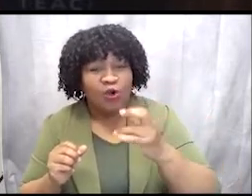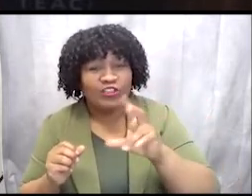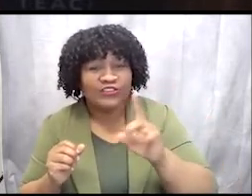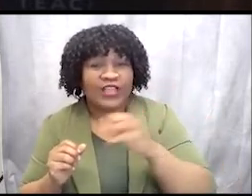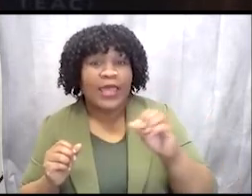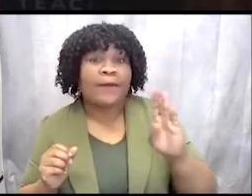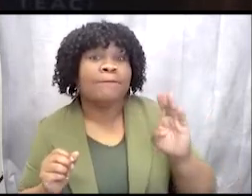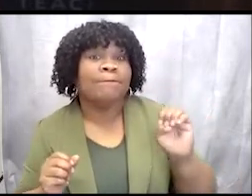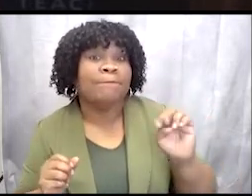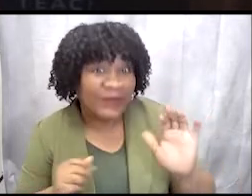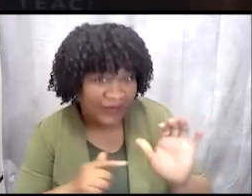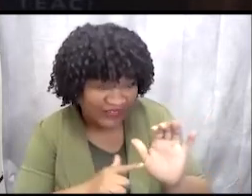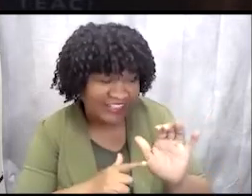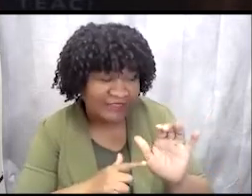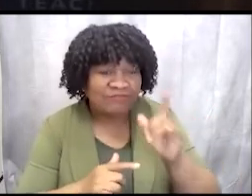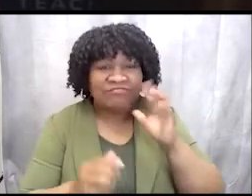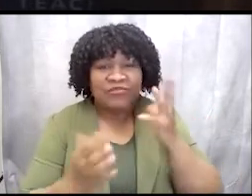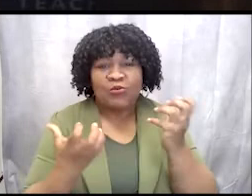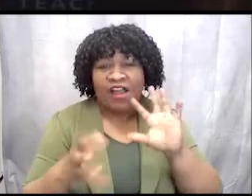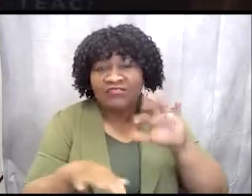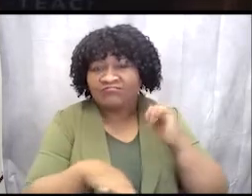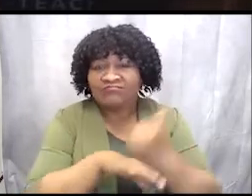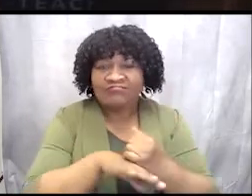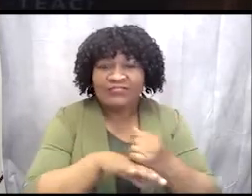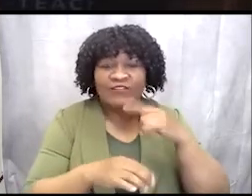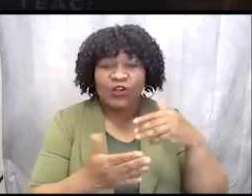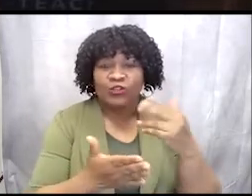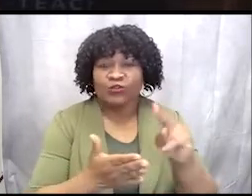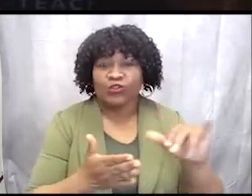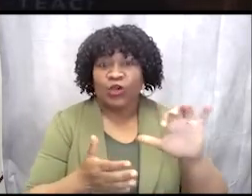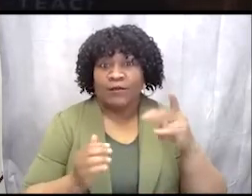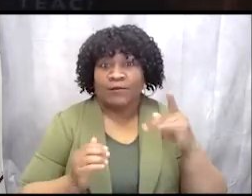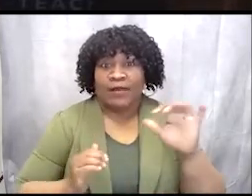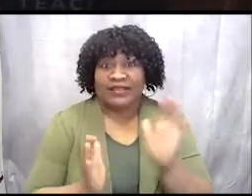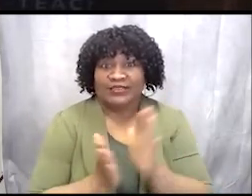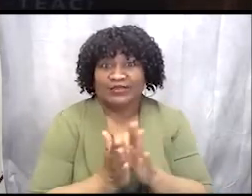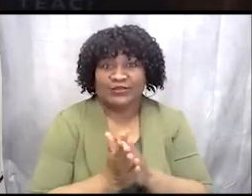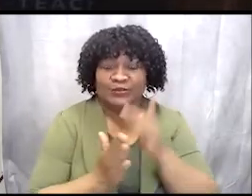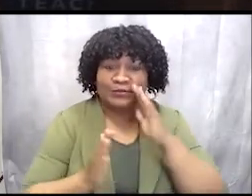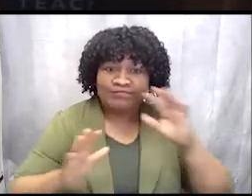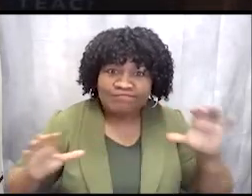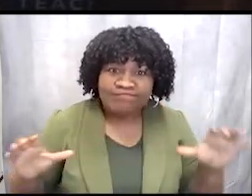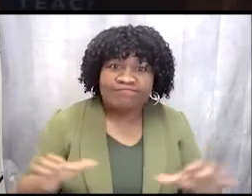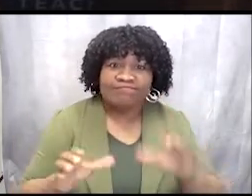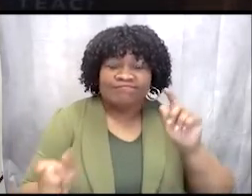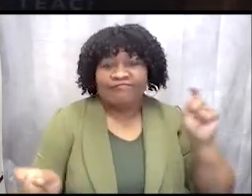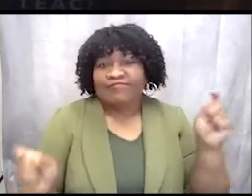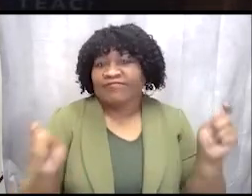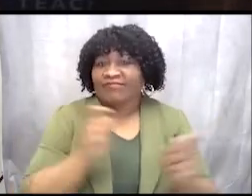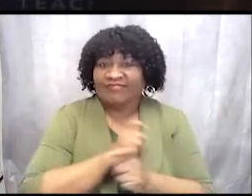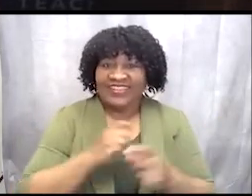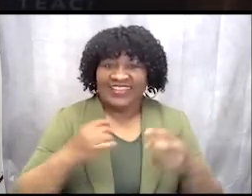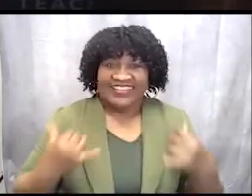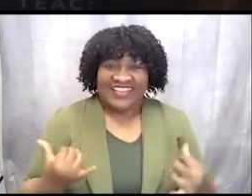black studies curriculum for New York City public schools. They're undertaking this paradigm-shifting initiative